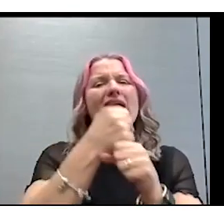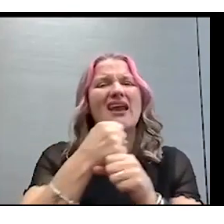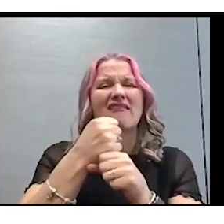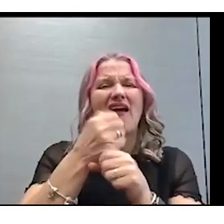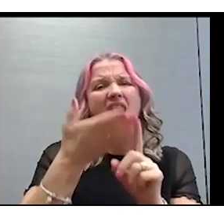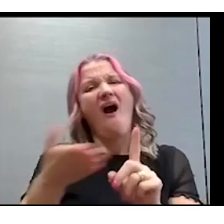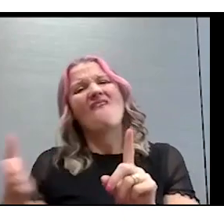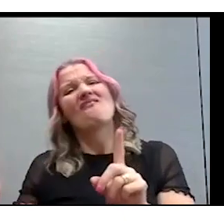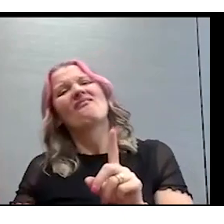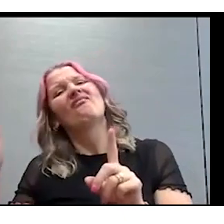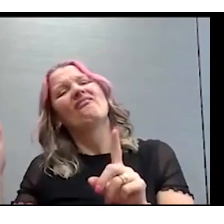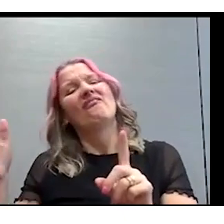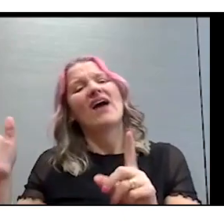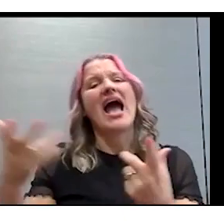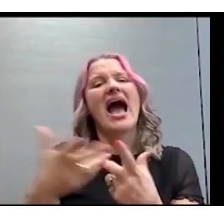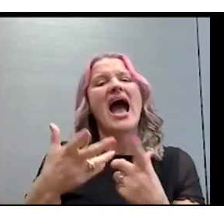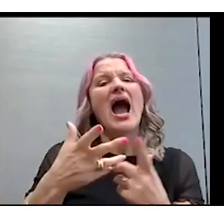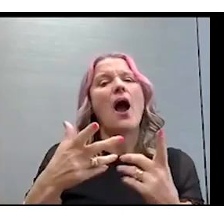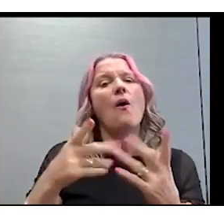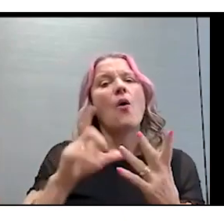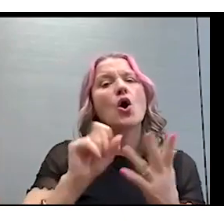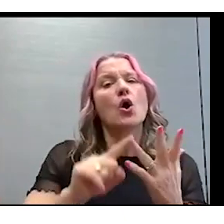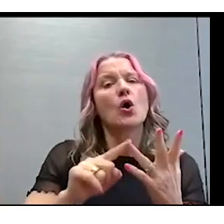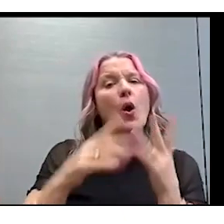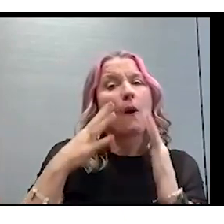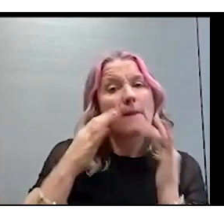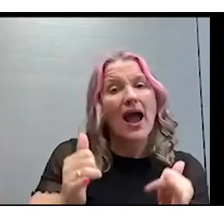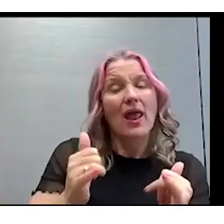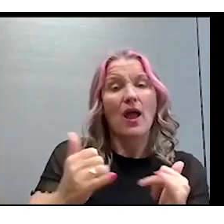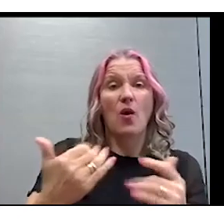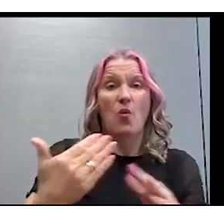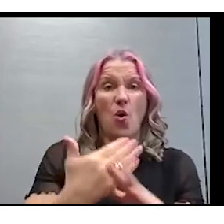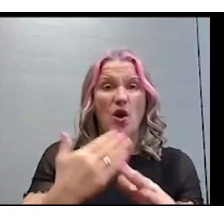work compiled works the way the same way for me as it works for you as opposed to somebody